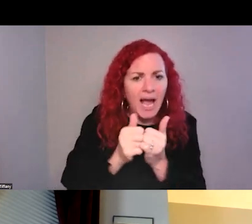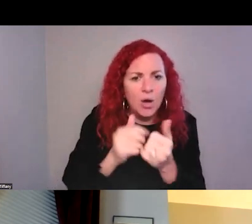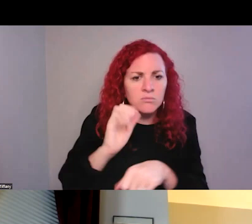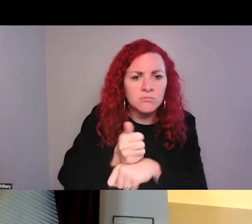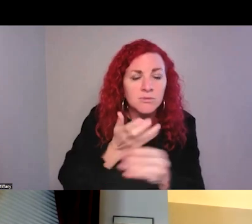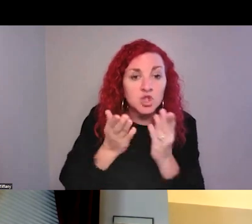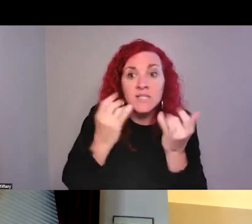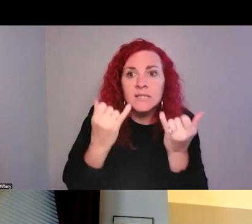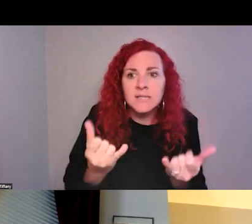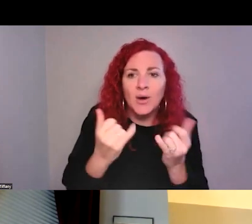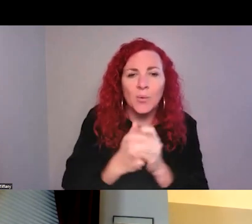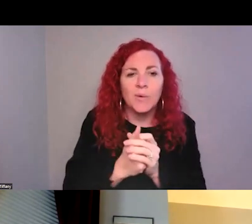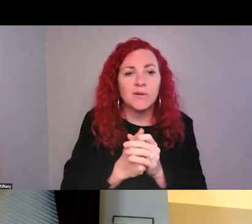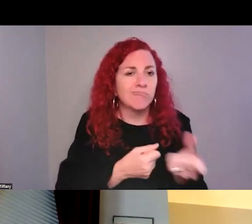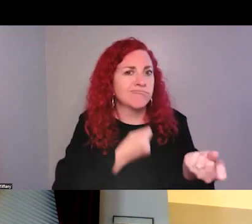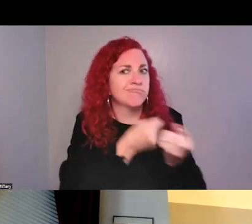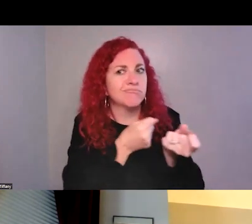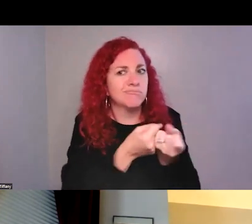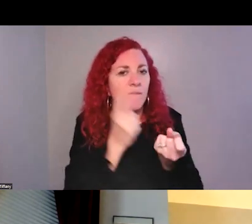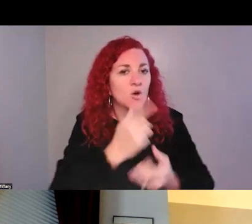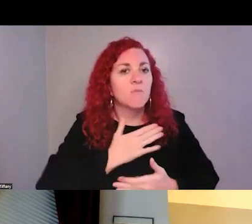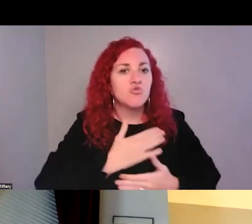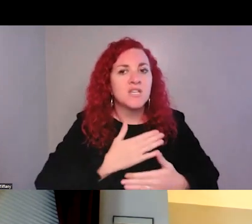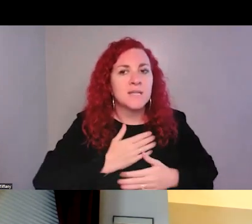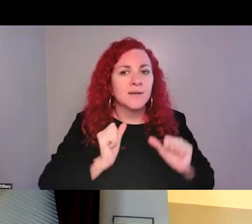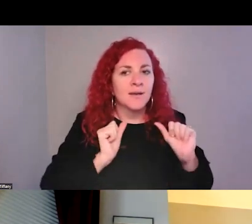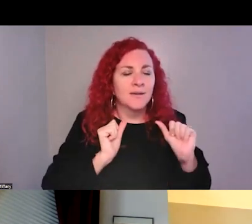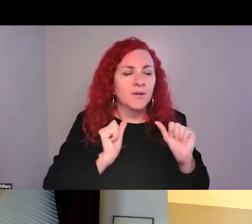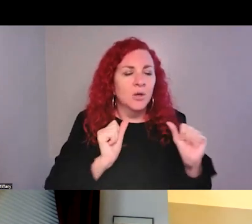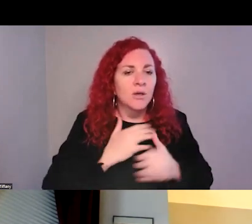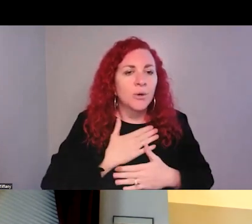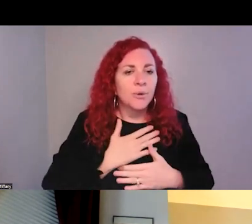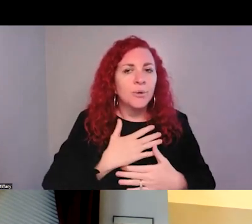: I AM A BIG ADVOCATE OF DOING BREATHING EXERCISES SO THEY HEAR